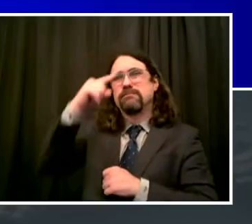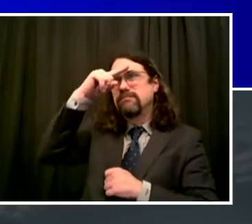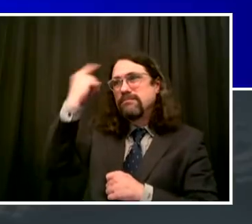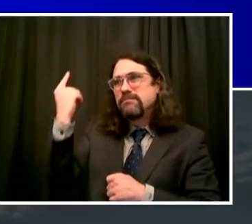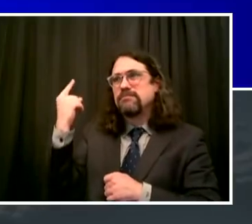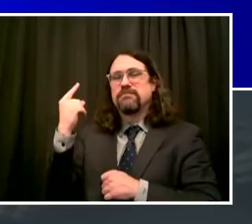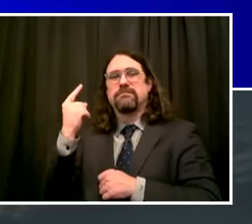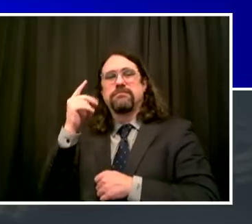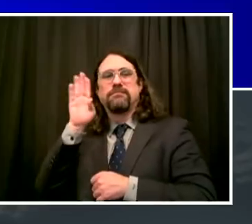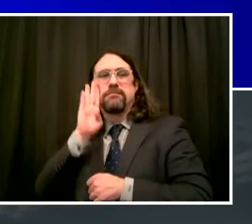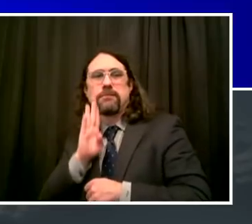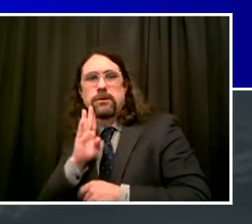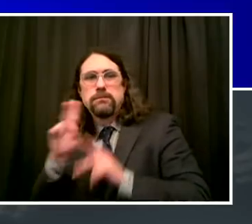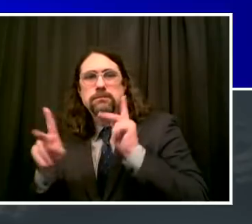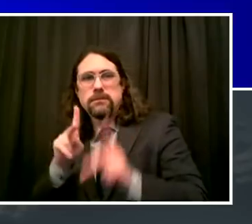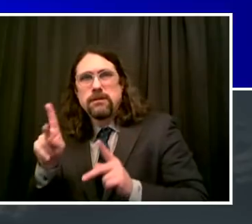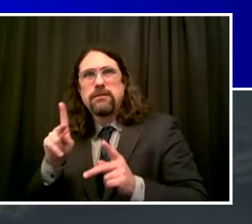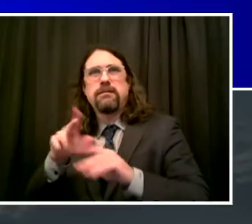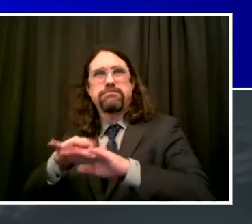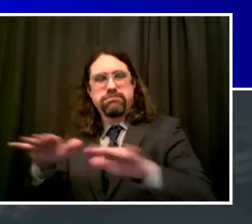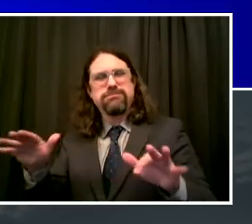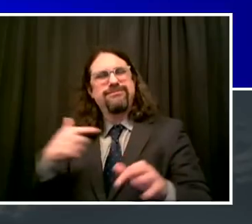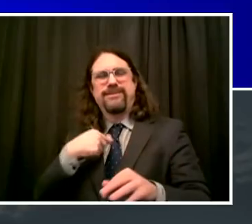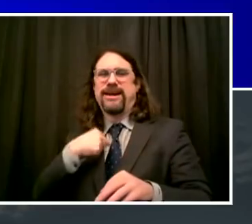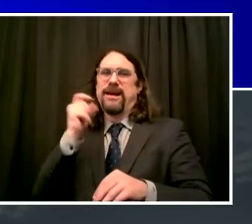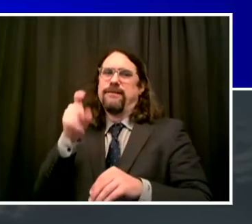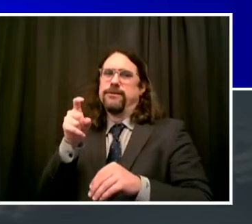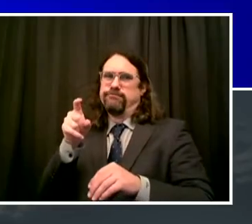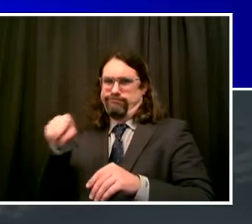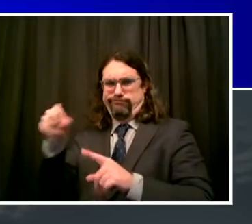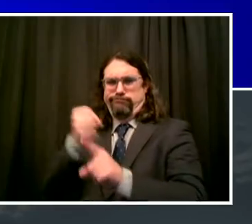COLOTHR ATAV HE TAKEN ON THE CHIN DURING THIS R WET STRENGTHEN THS COMMUNITY-BASED